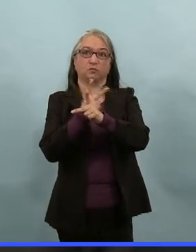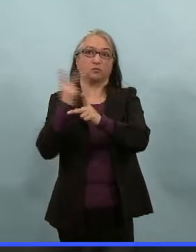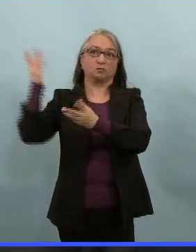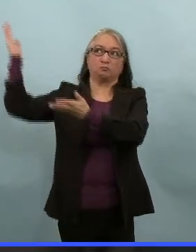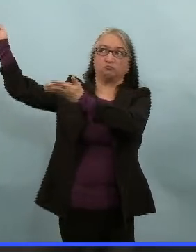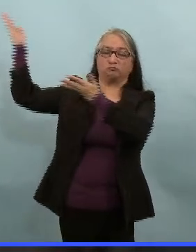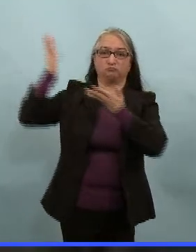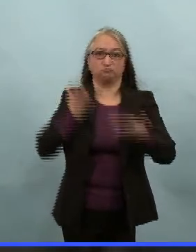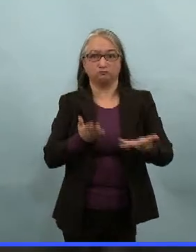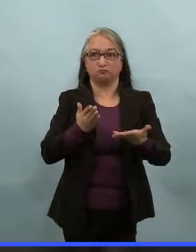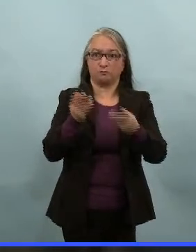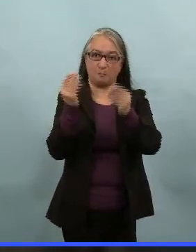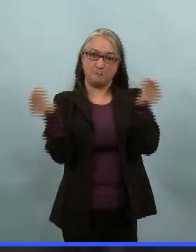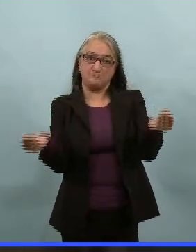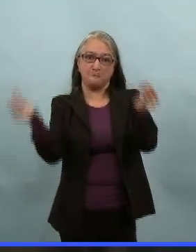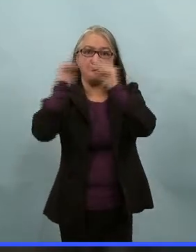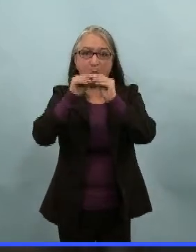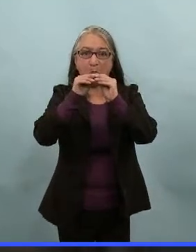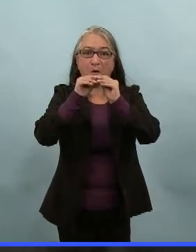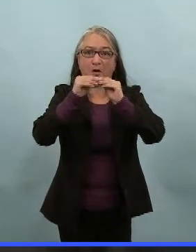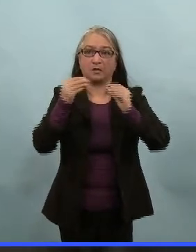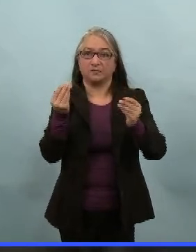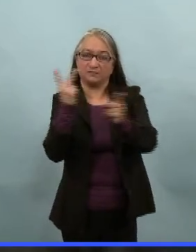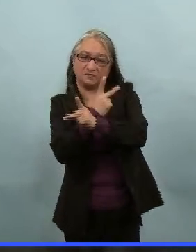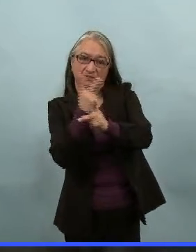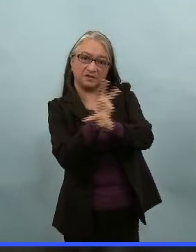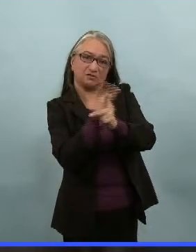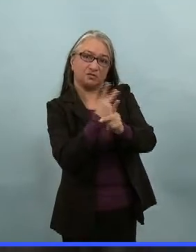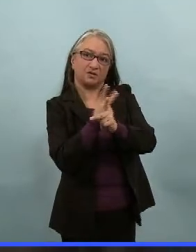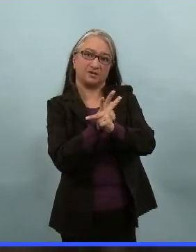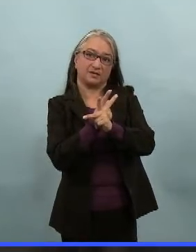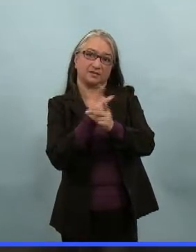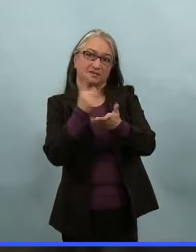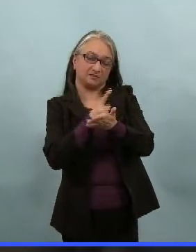what that means you know how many tests are coming in on a weekly basis and how much of a guarantee